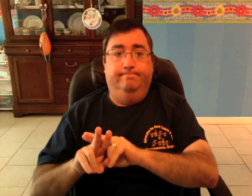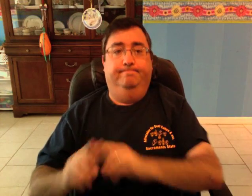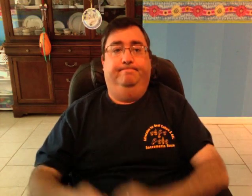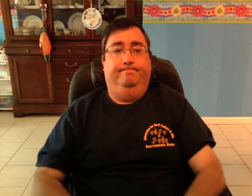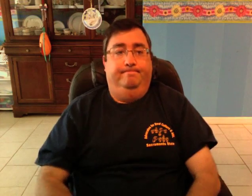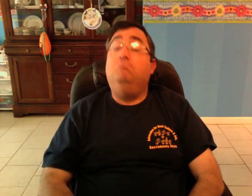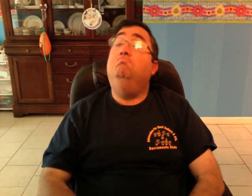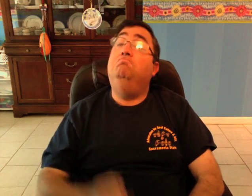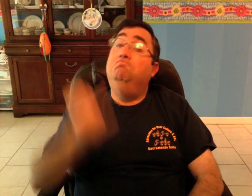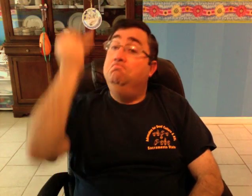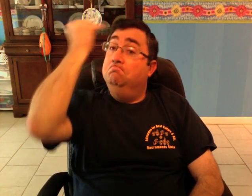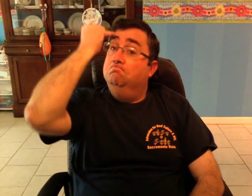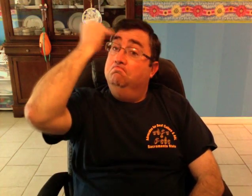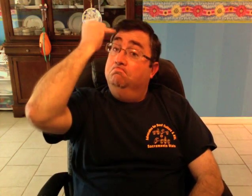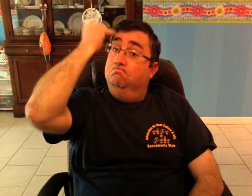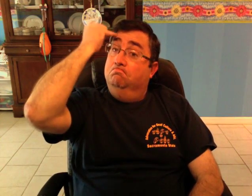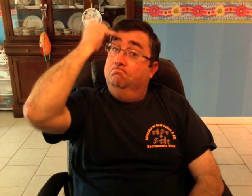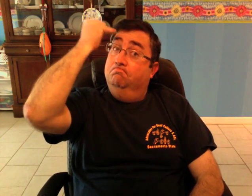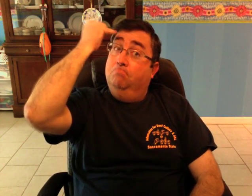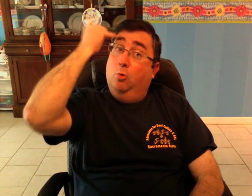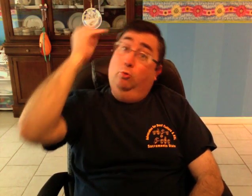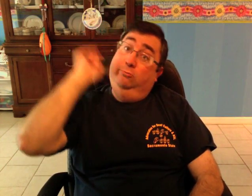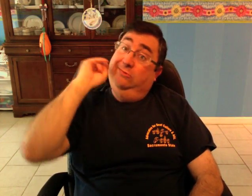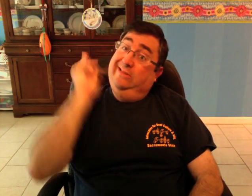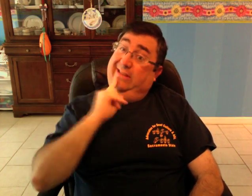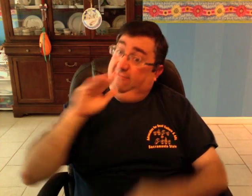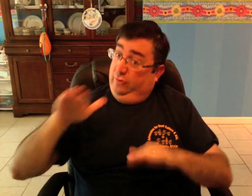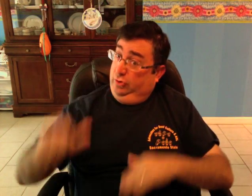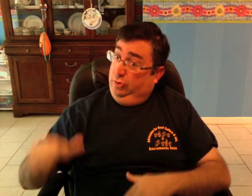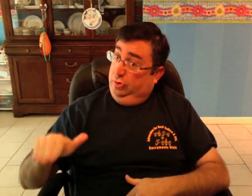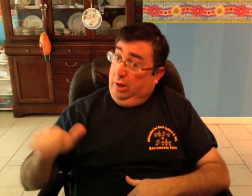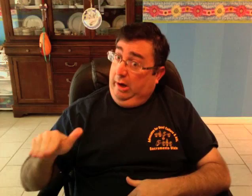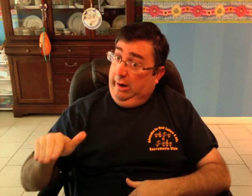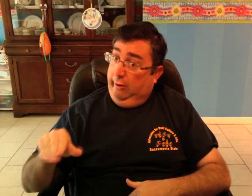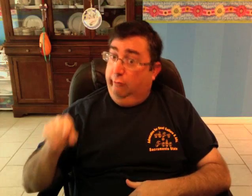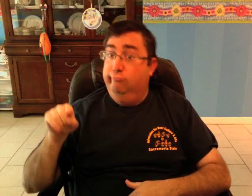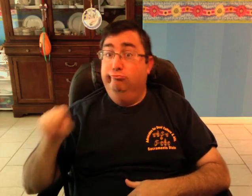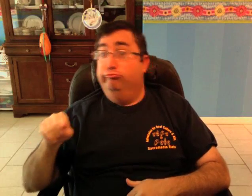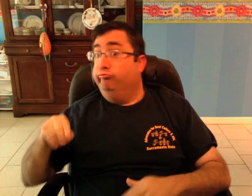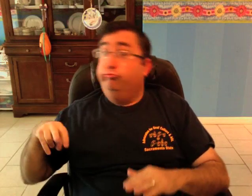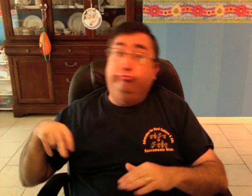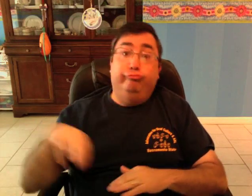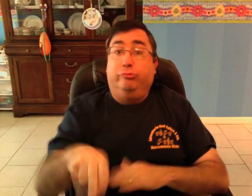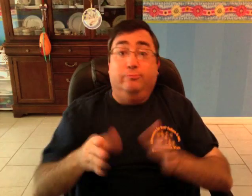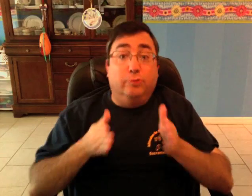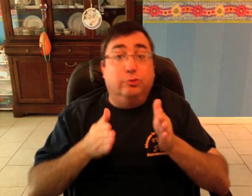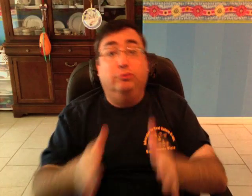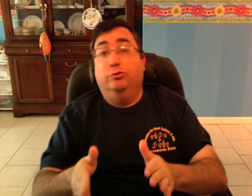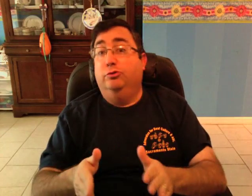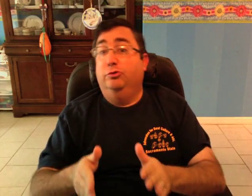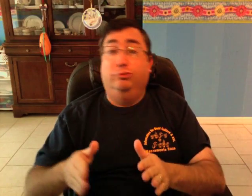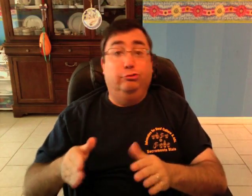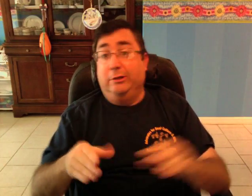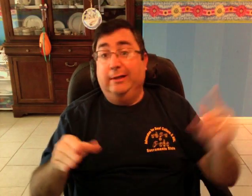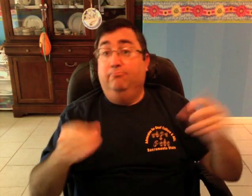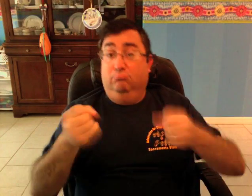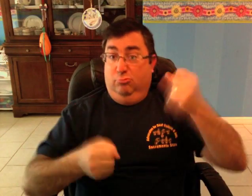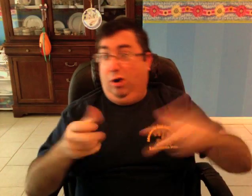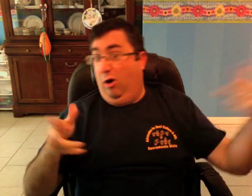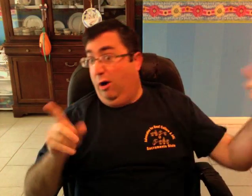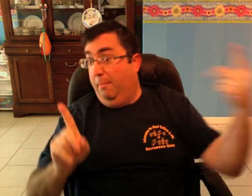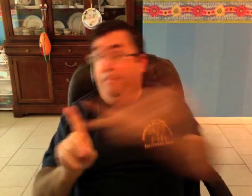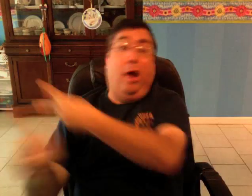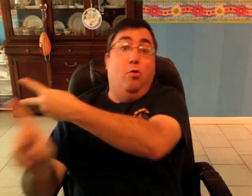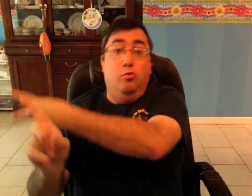Suppose a Deaf child runs into the street and gets run over by a car?